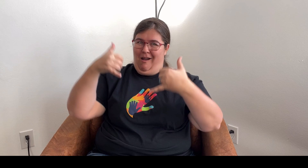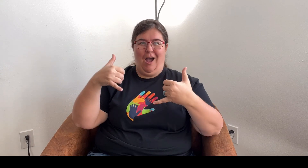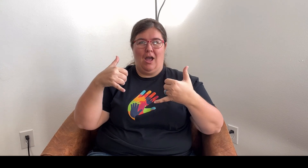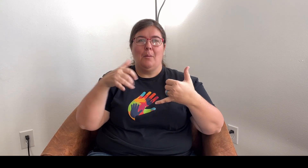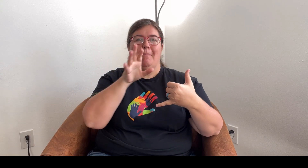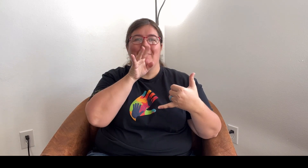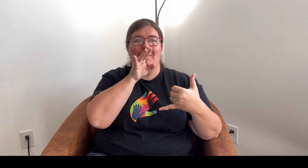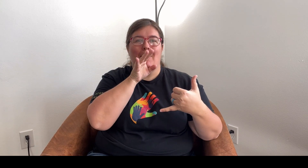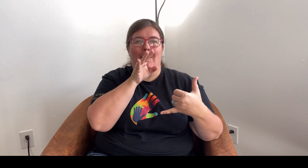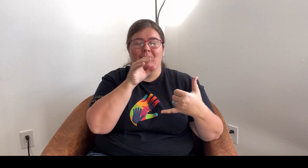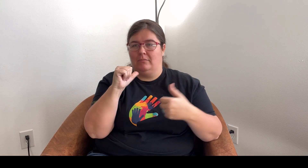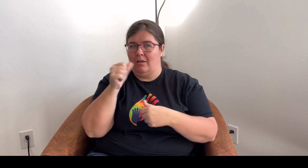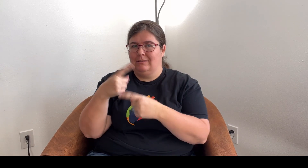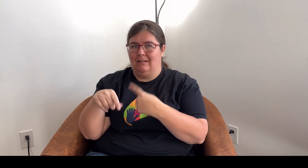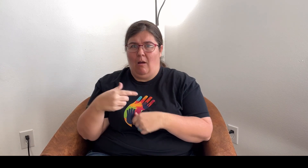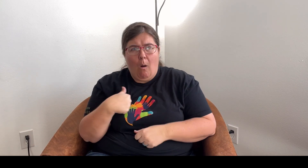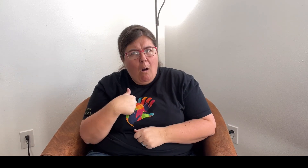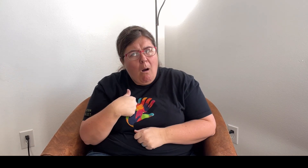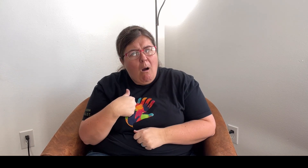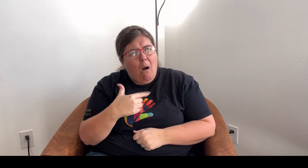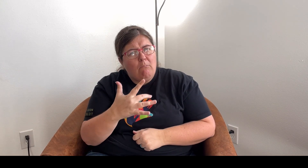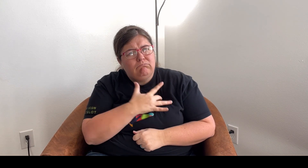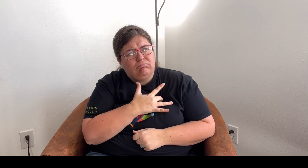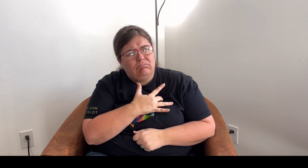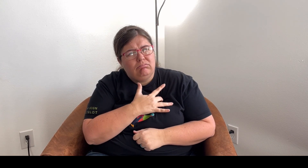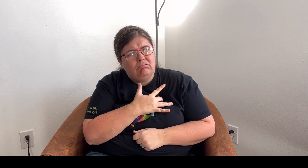if they received such a prestigious award and then spoke instead of signed,